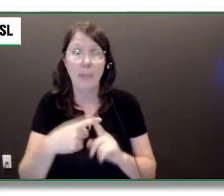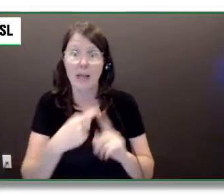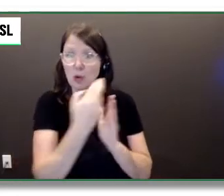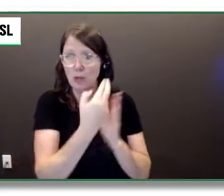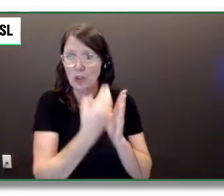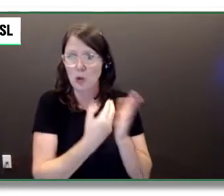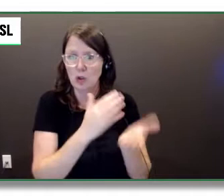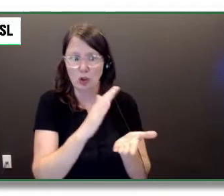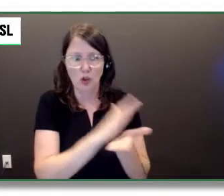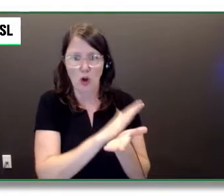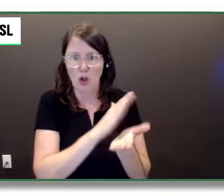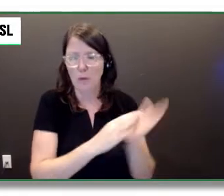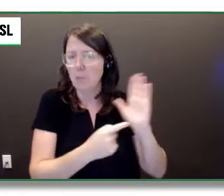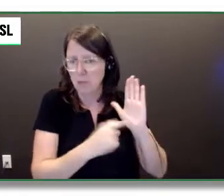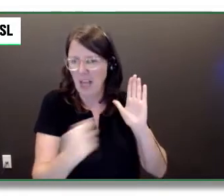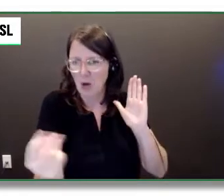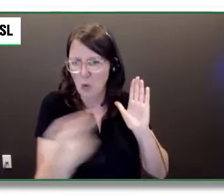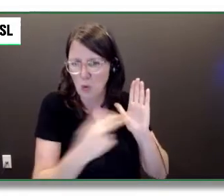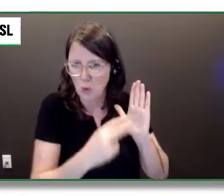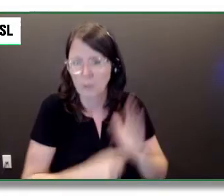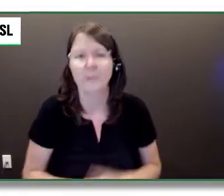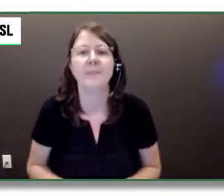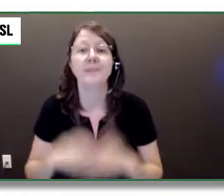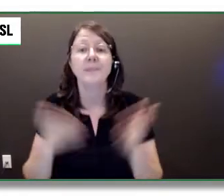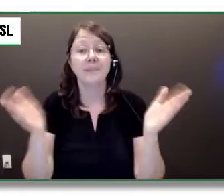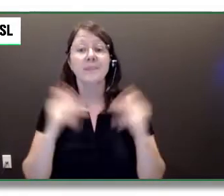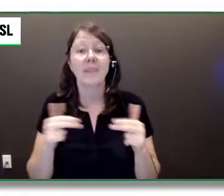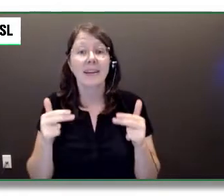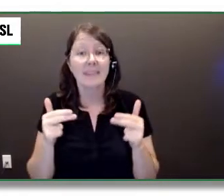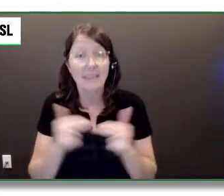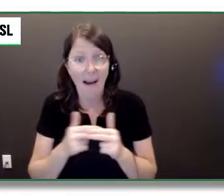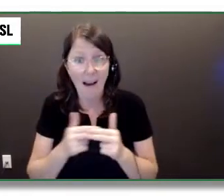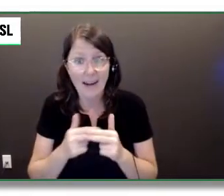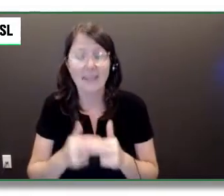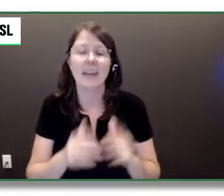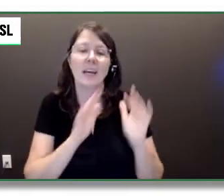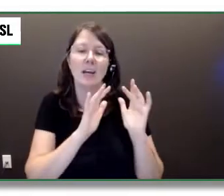important framework. So this is going to be brief due to time. I've included